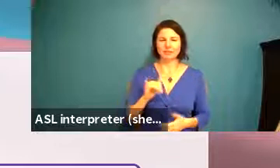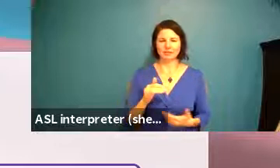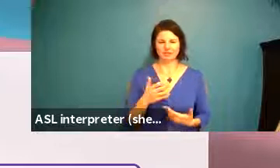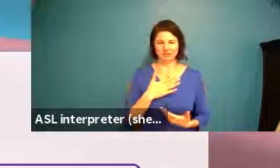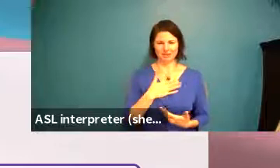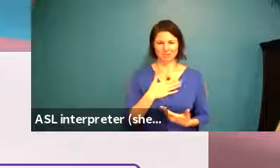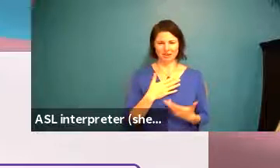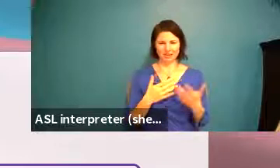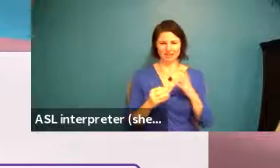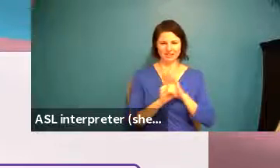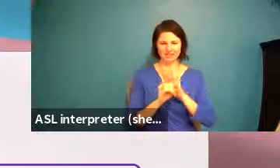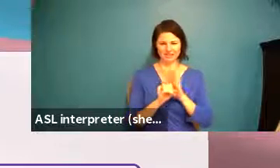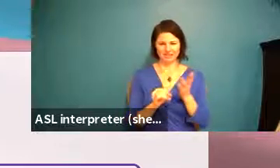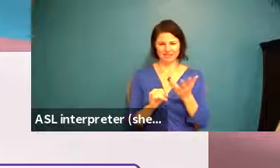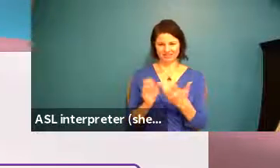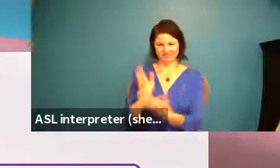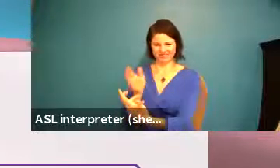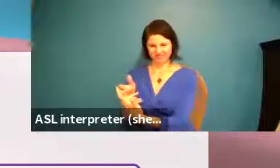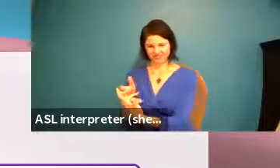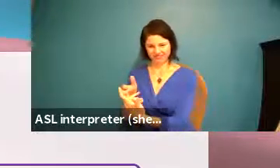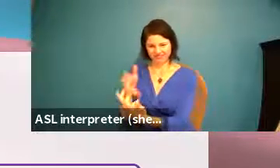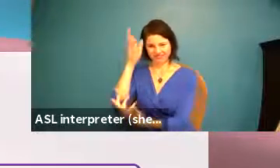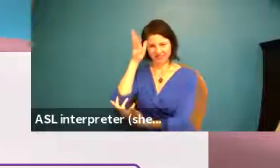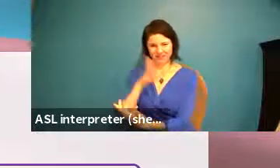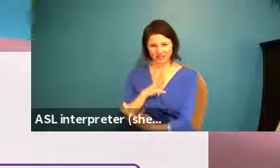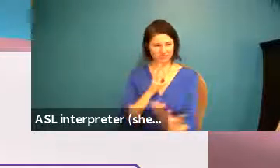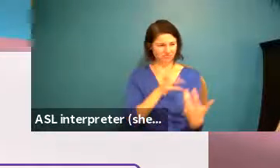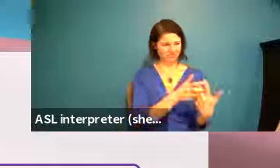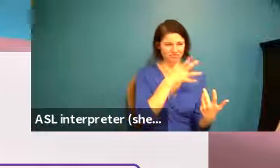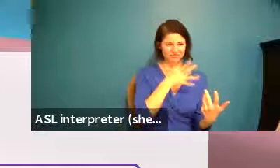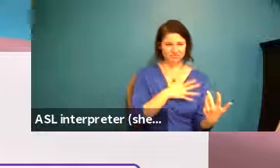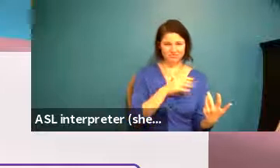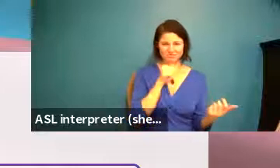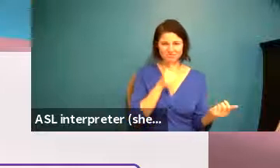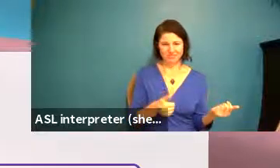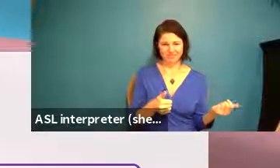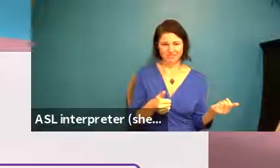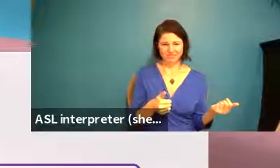categories male versus female, whereas transgender is typically used to refer to someone who identifies as a transgender man